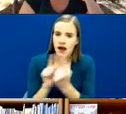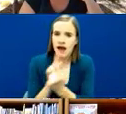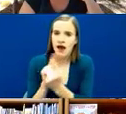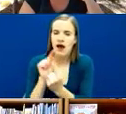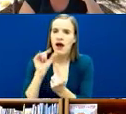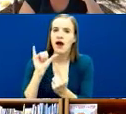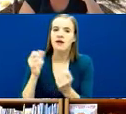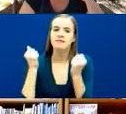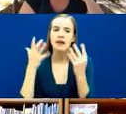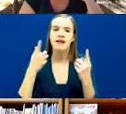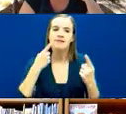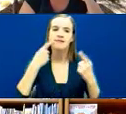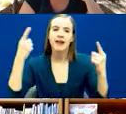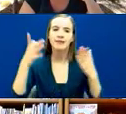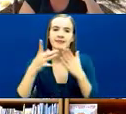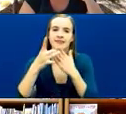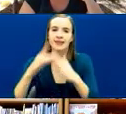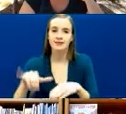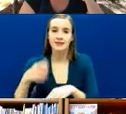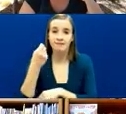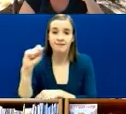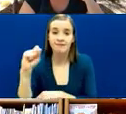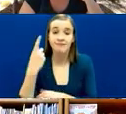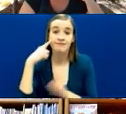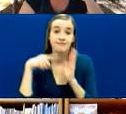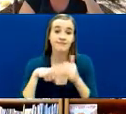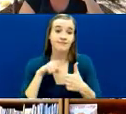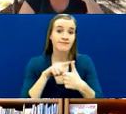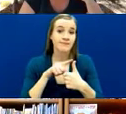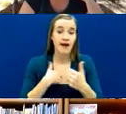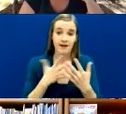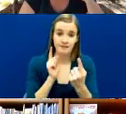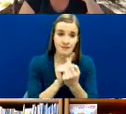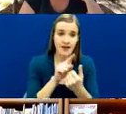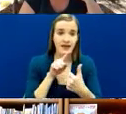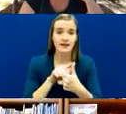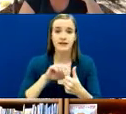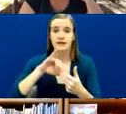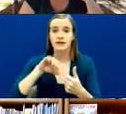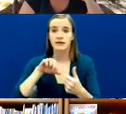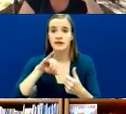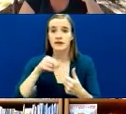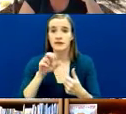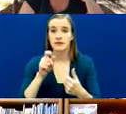movement. I met Justin Dart, and I met Judith Heumann and Bob Kafka.